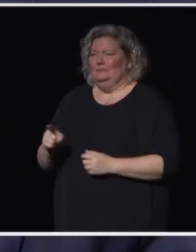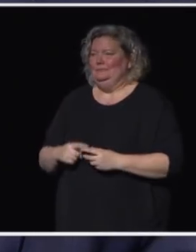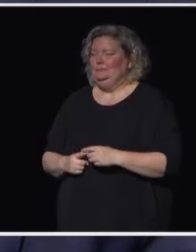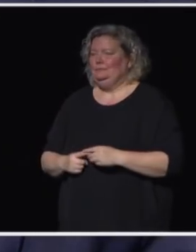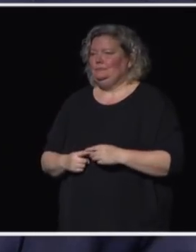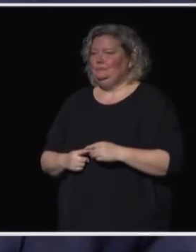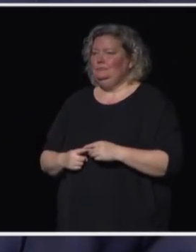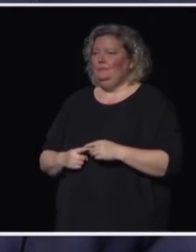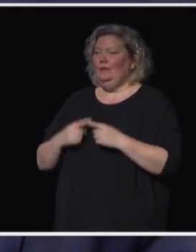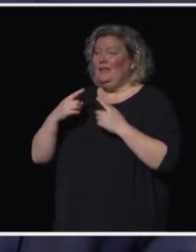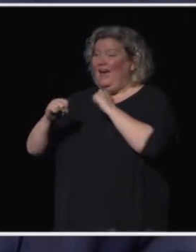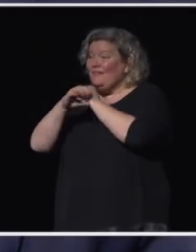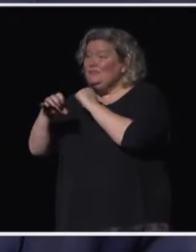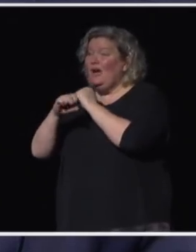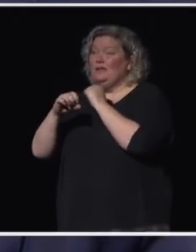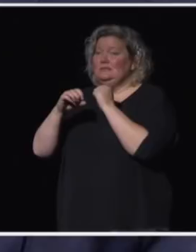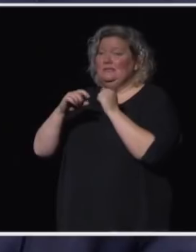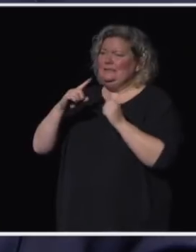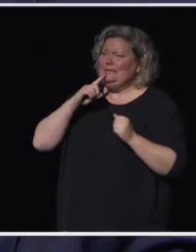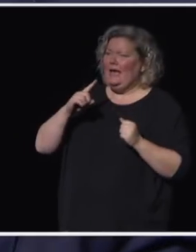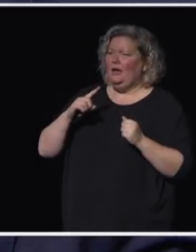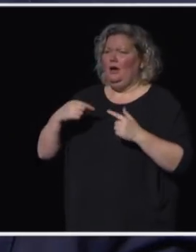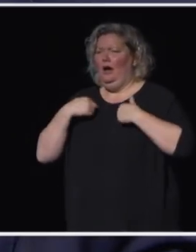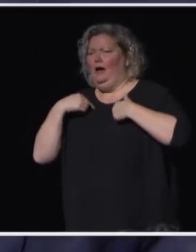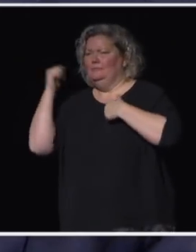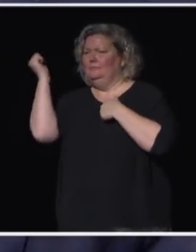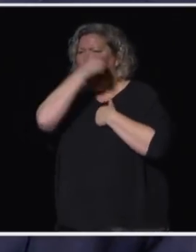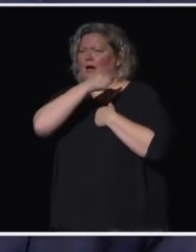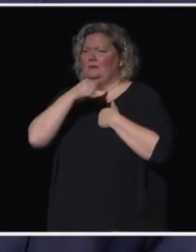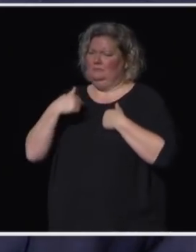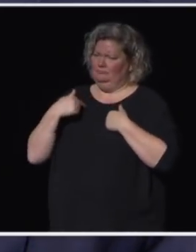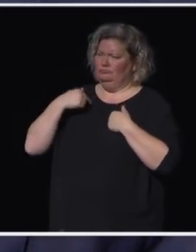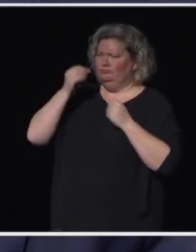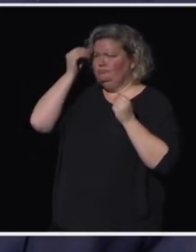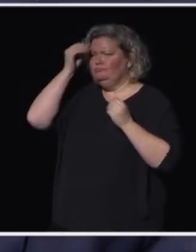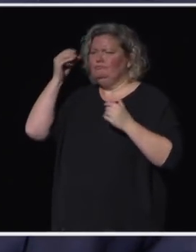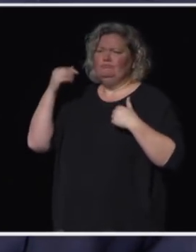who advertise themselves as intellectuals. They think because, you know, they have the ability